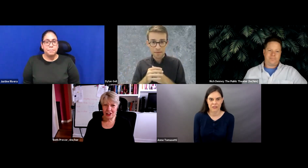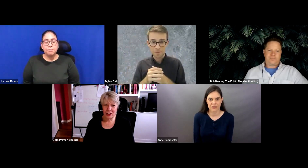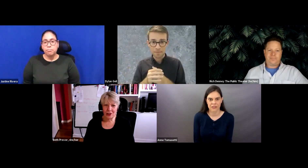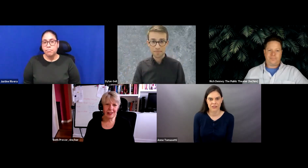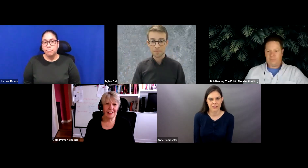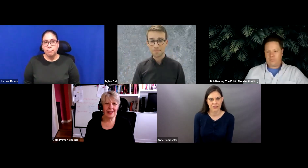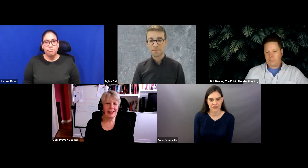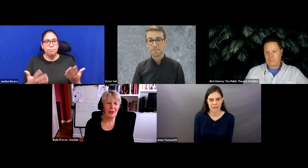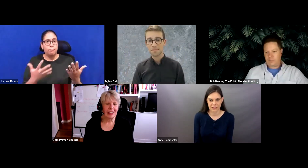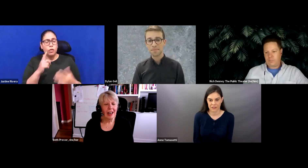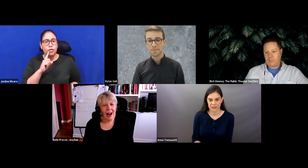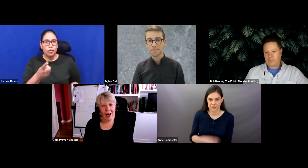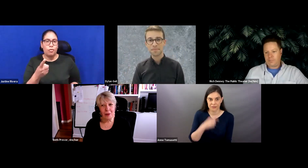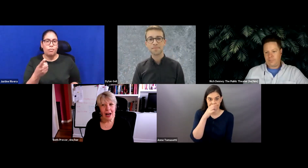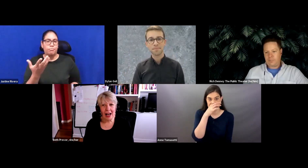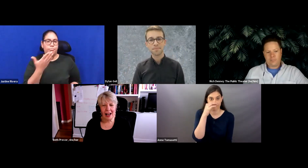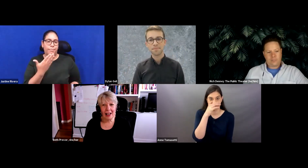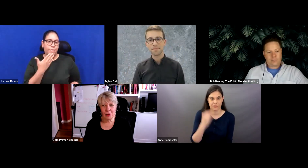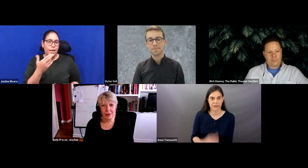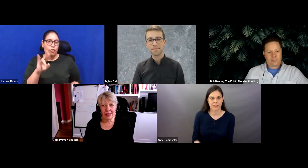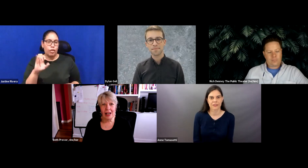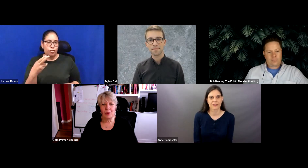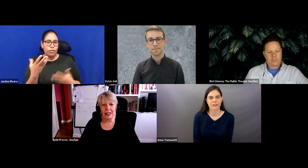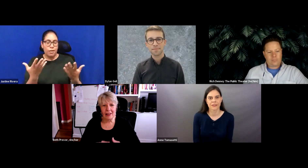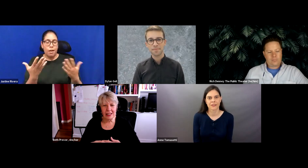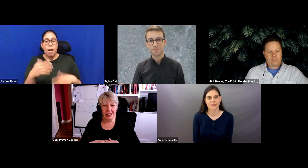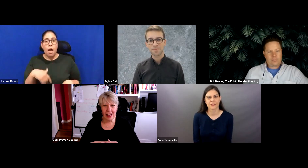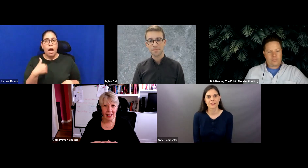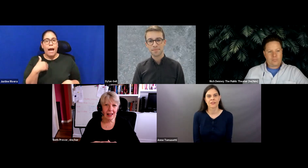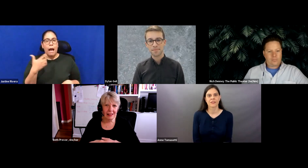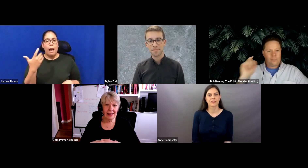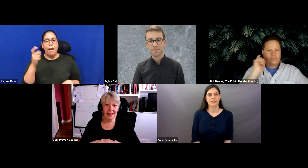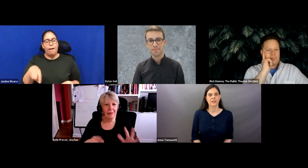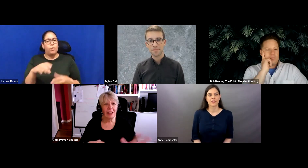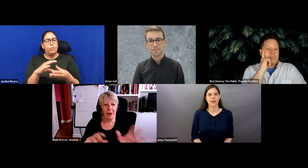Sure, thanks Rich. I, I will have to say, and I'm going to